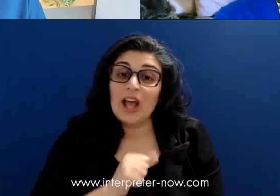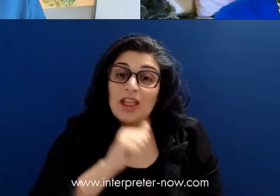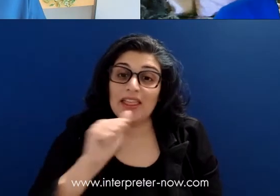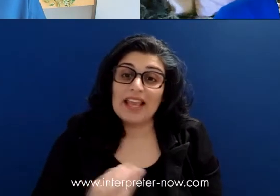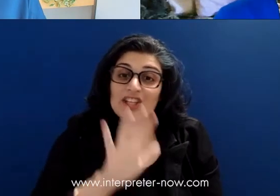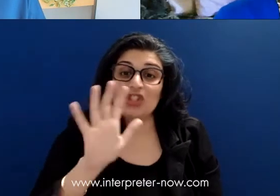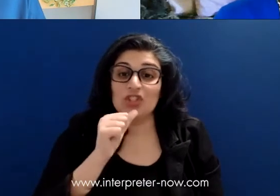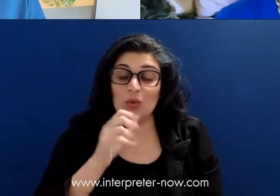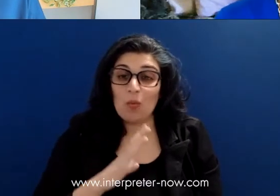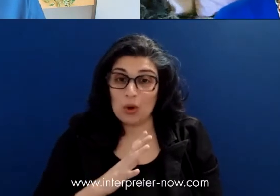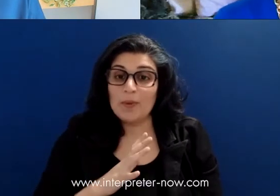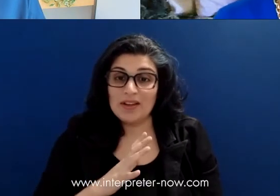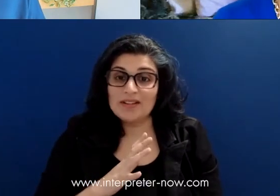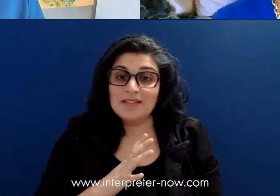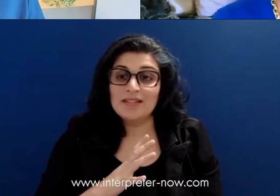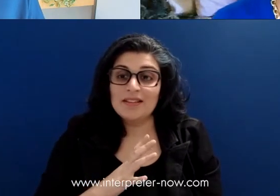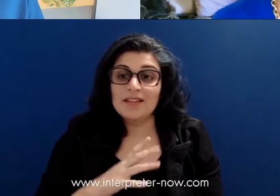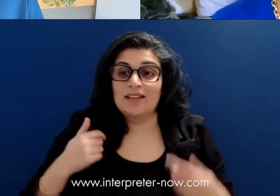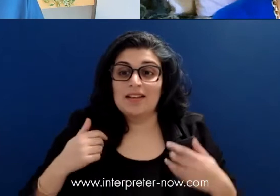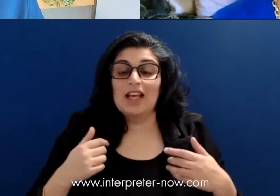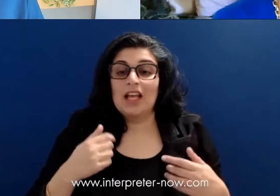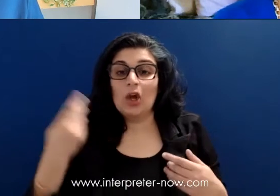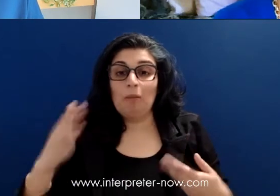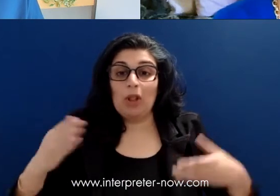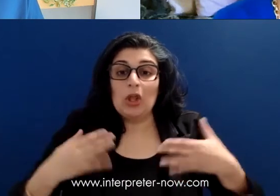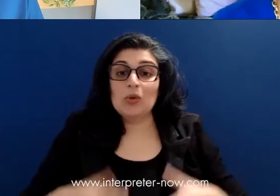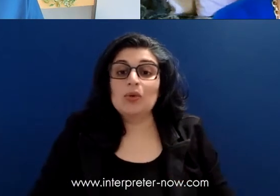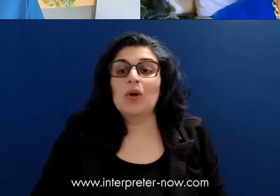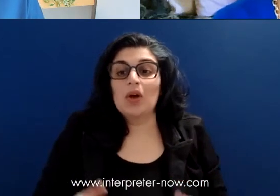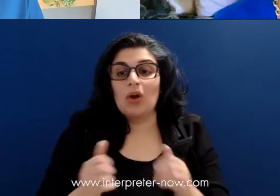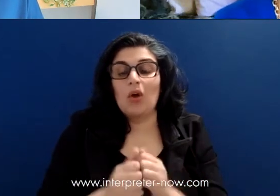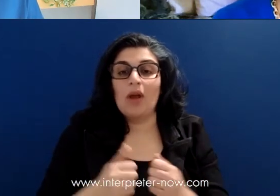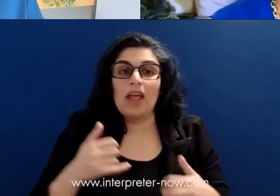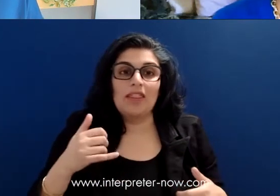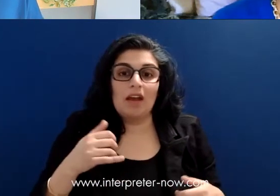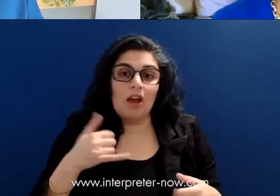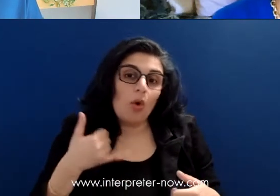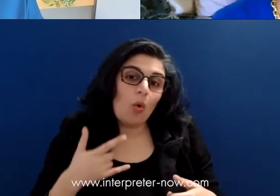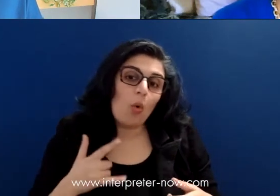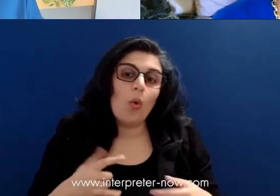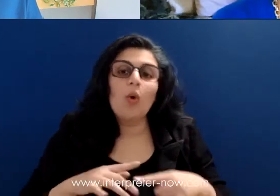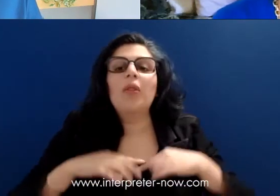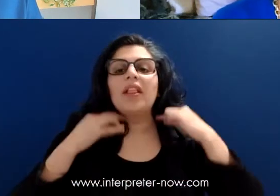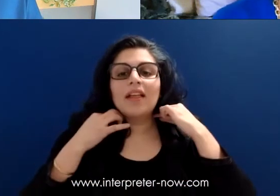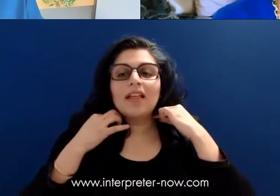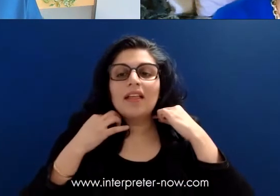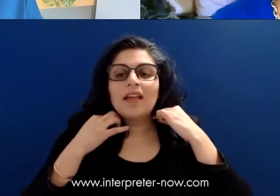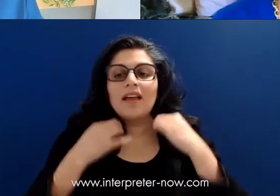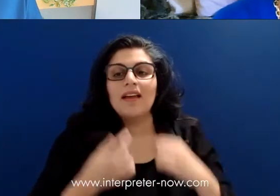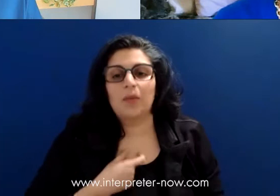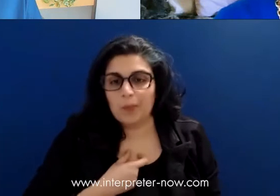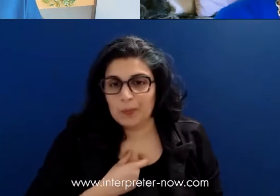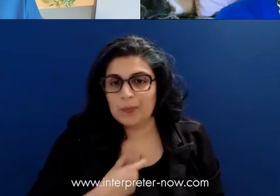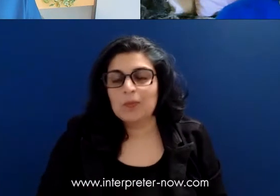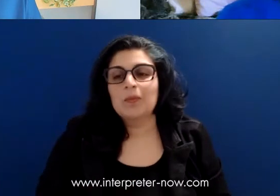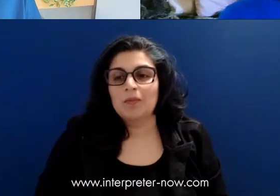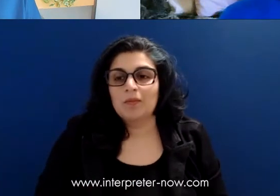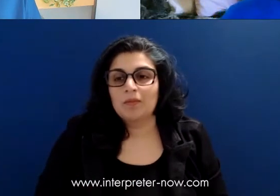I’m wearing a blue sweater with a gold necklace and a little emblem.